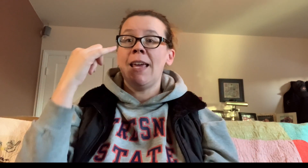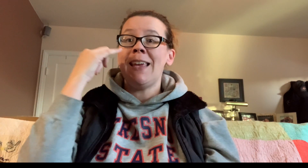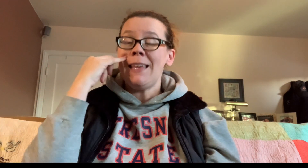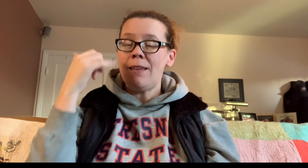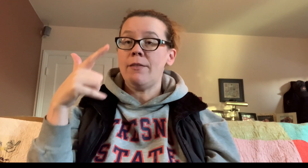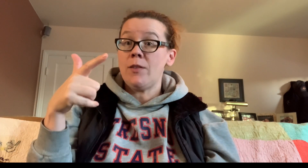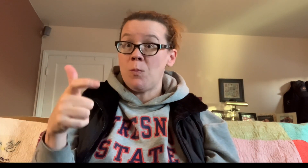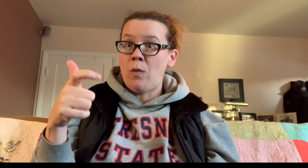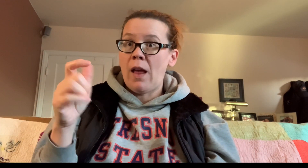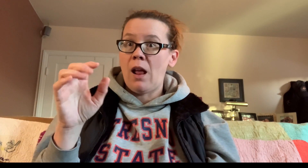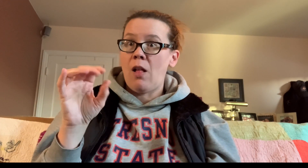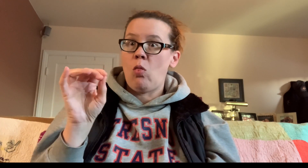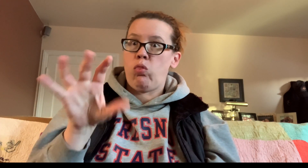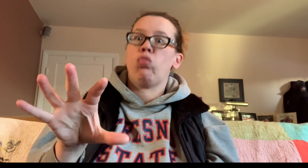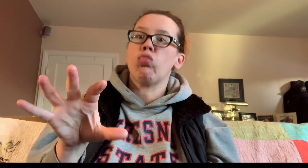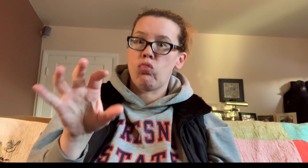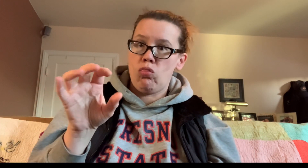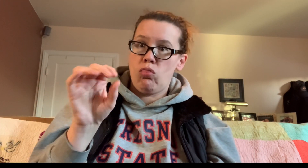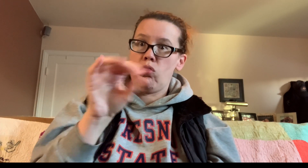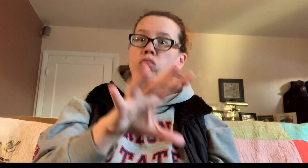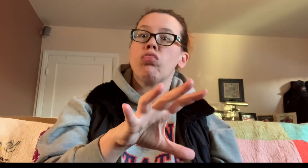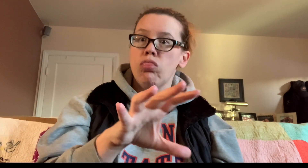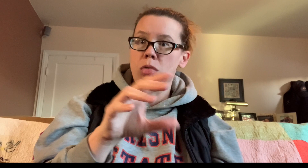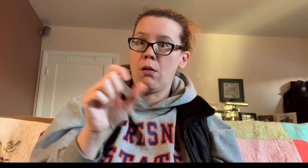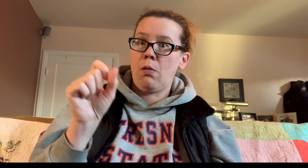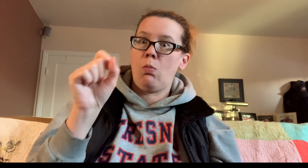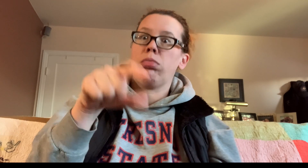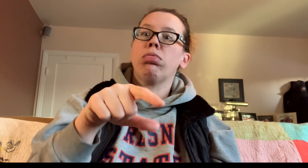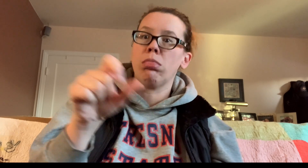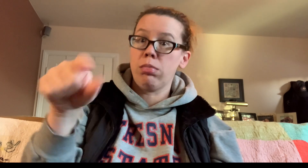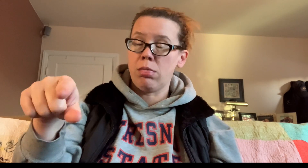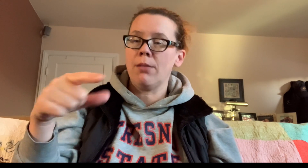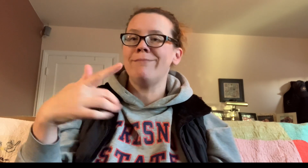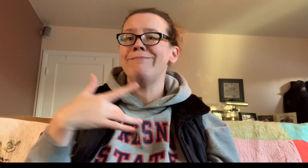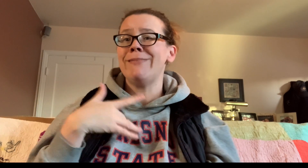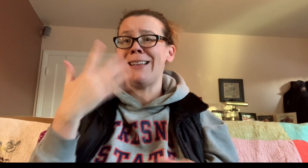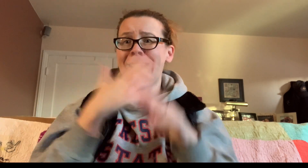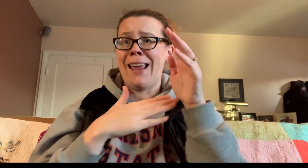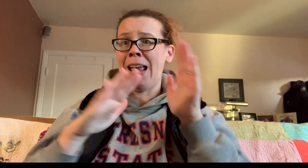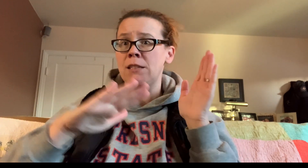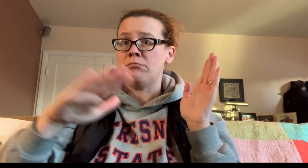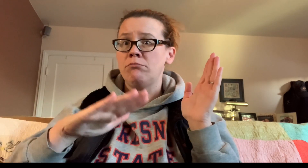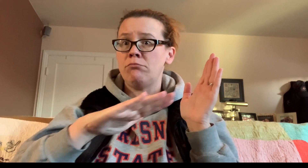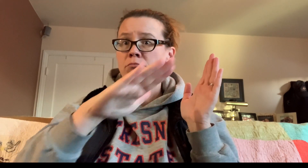it's - if it's spraying really easily, uh, then I just go ahead and keep going. If it kind of gloops